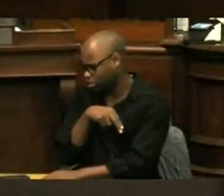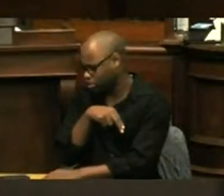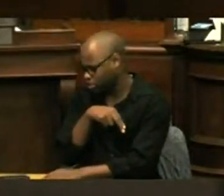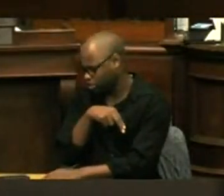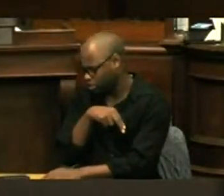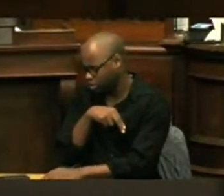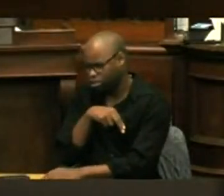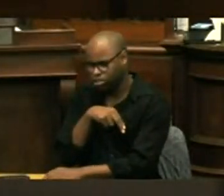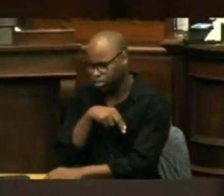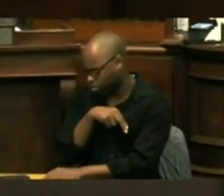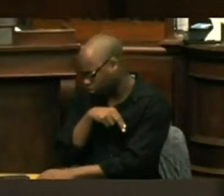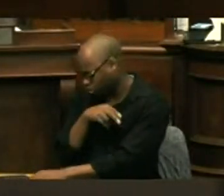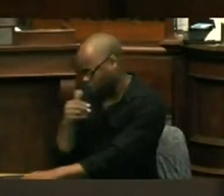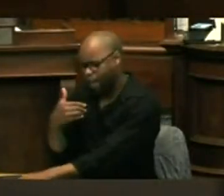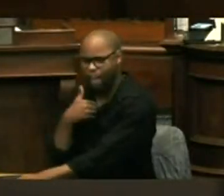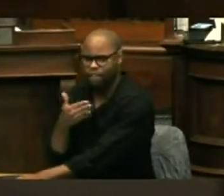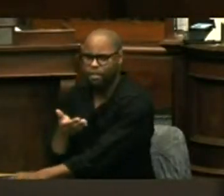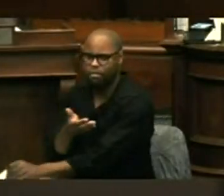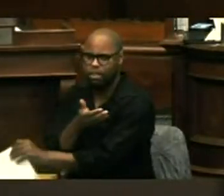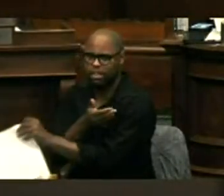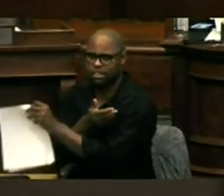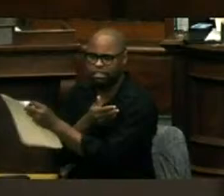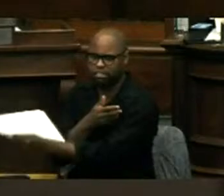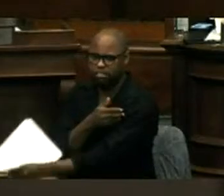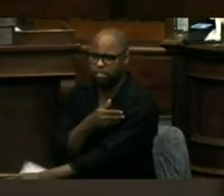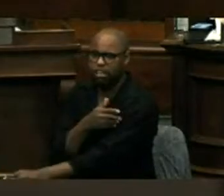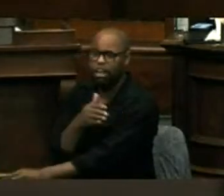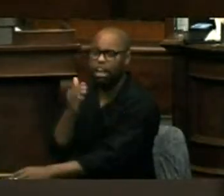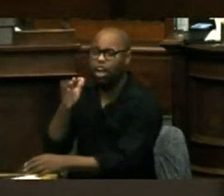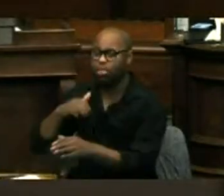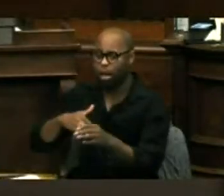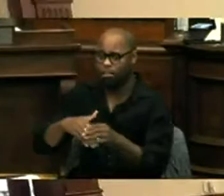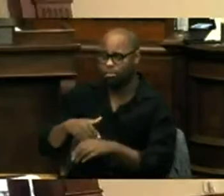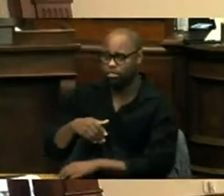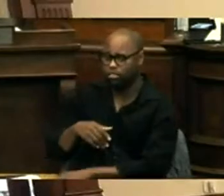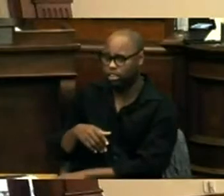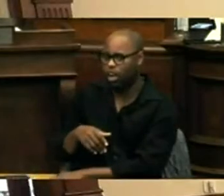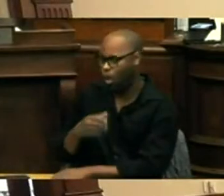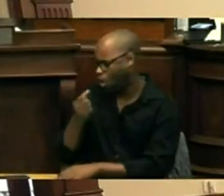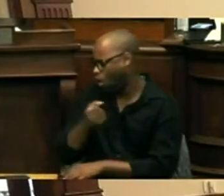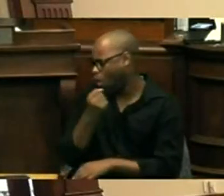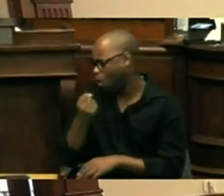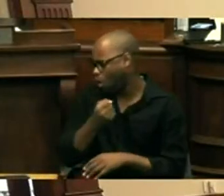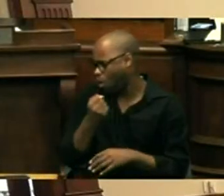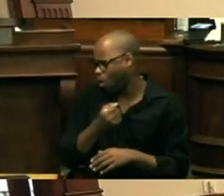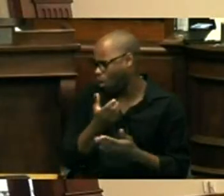Police Collective. This is the